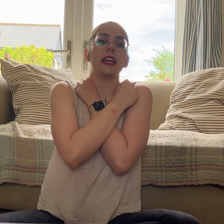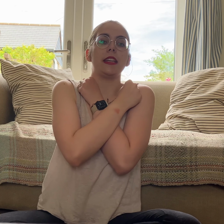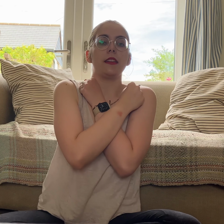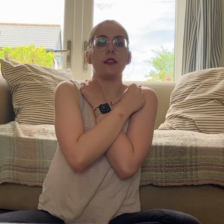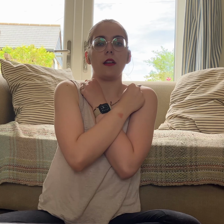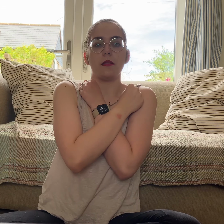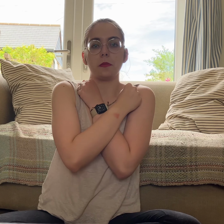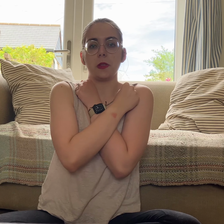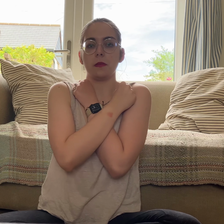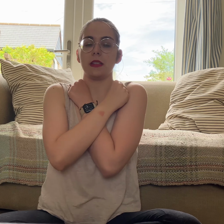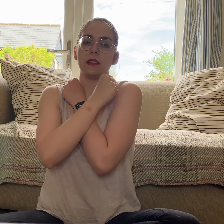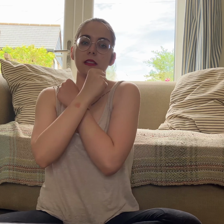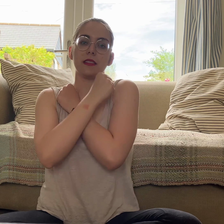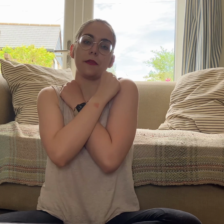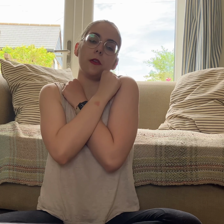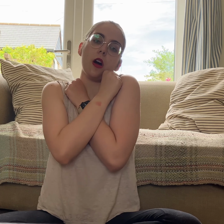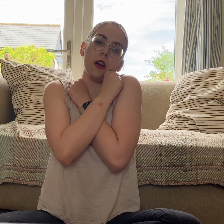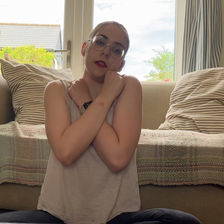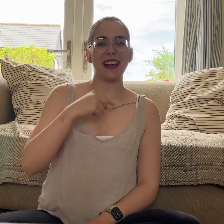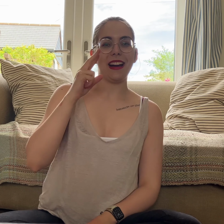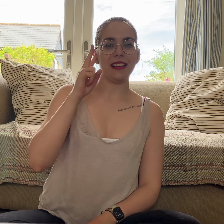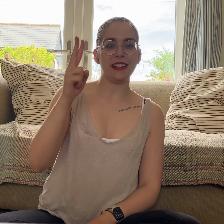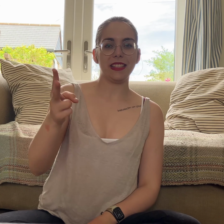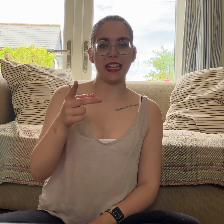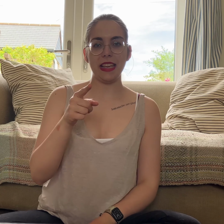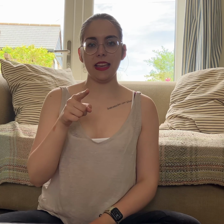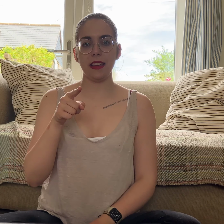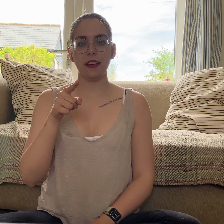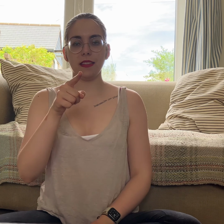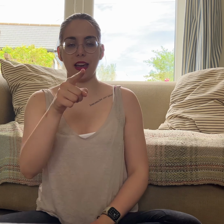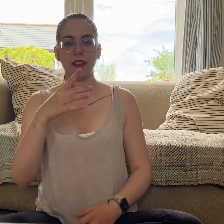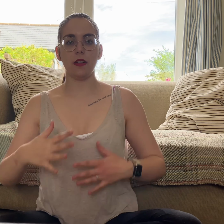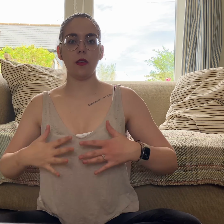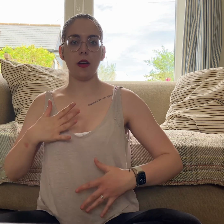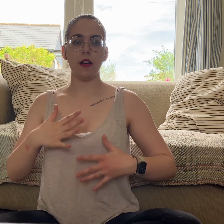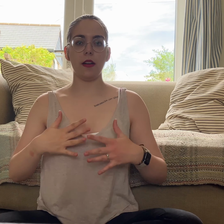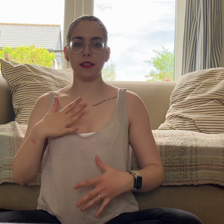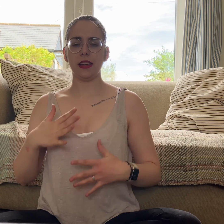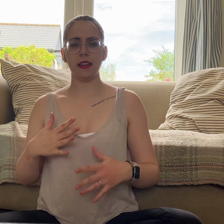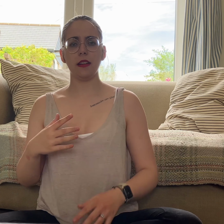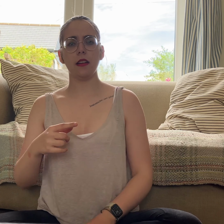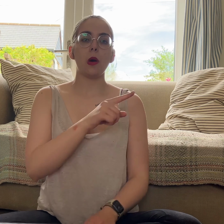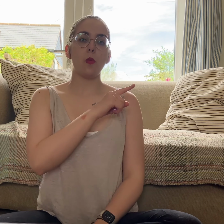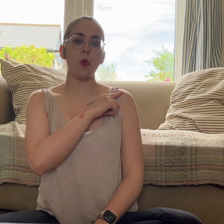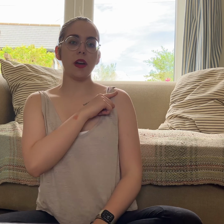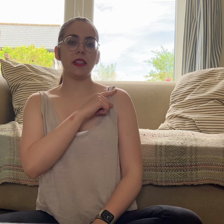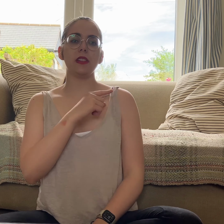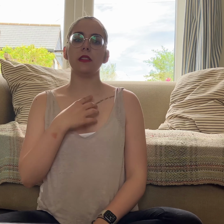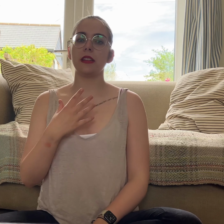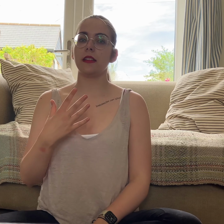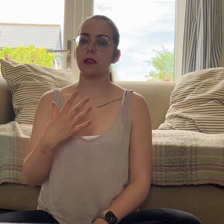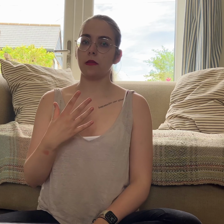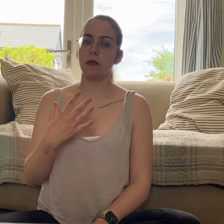aching arms" this is the sign for "hug". "I see that you're hurting". "why did you take so long?"